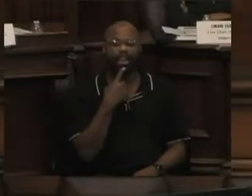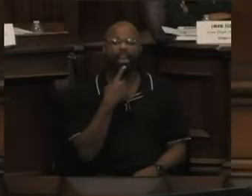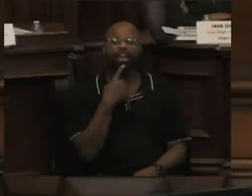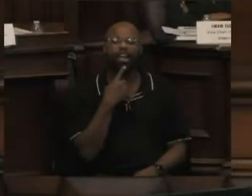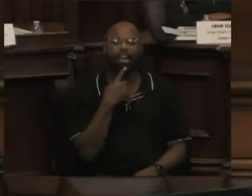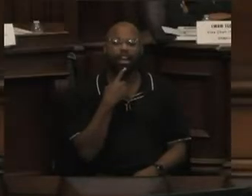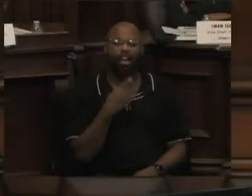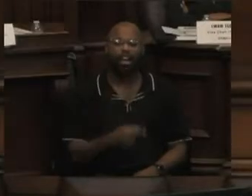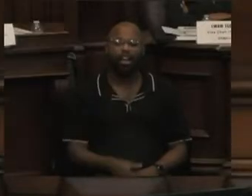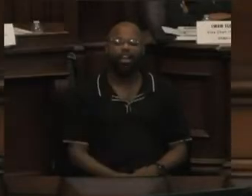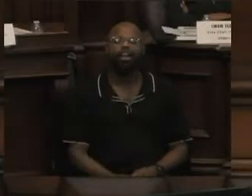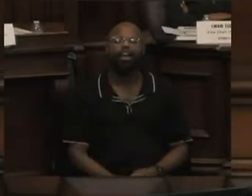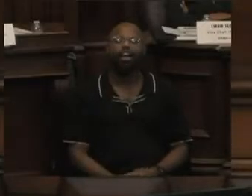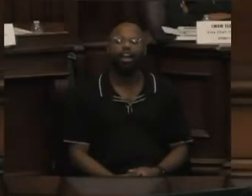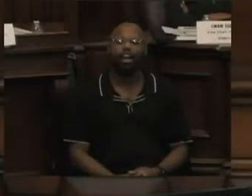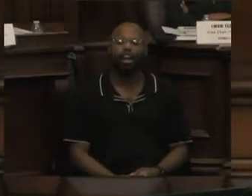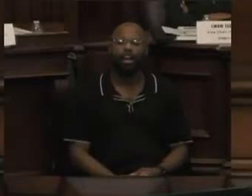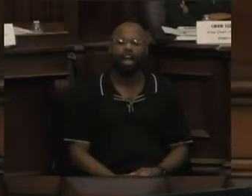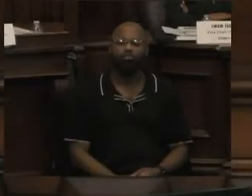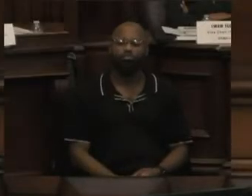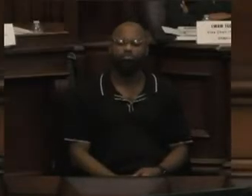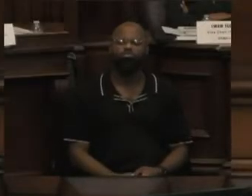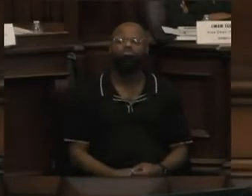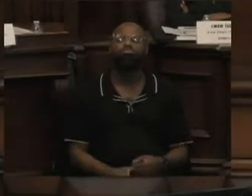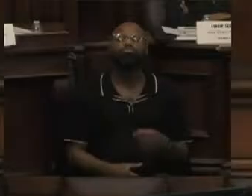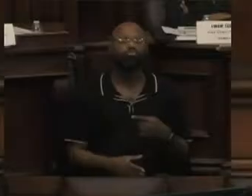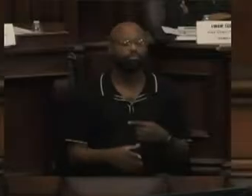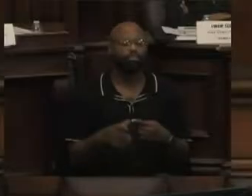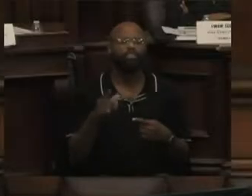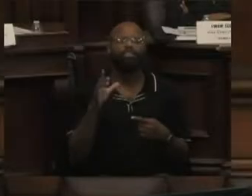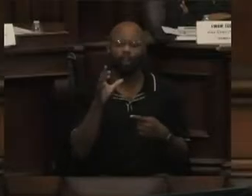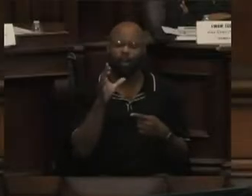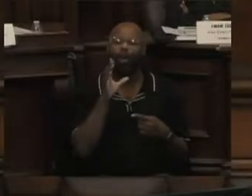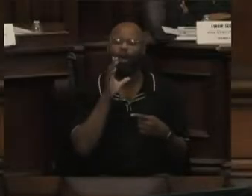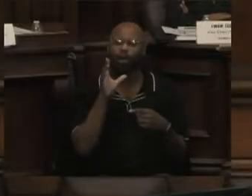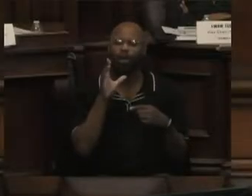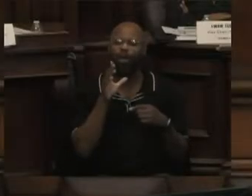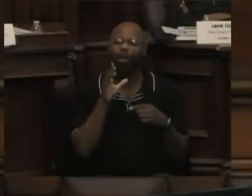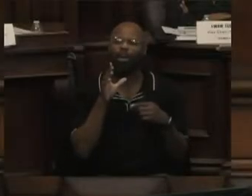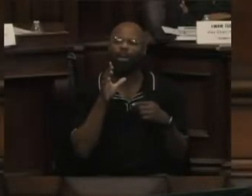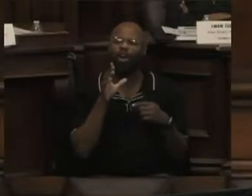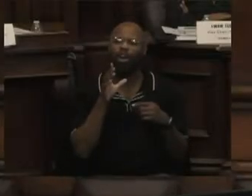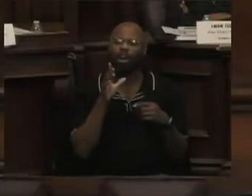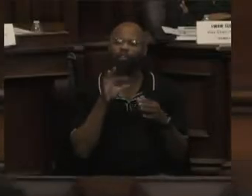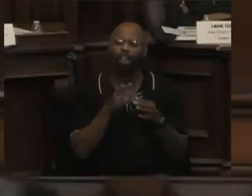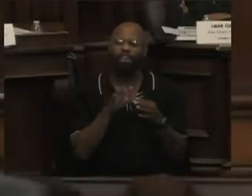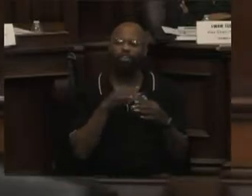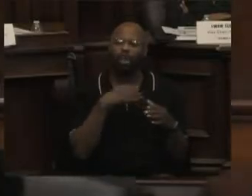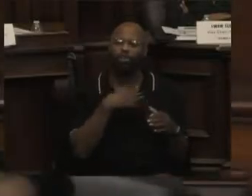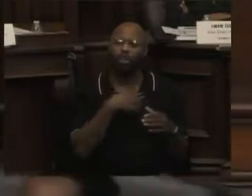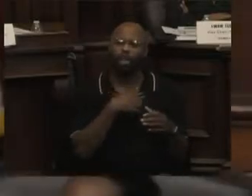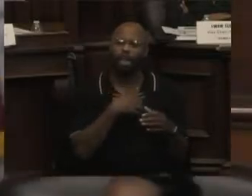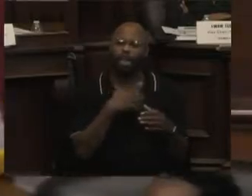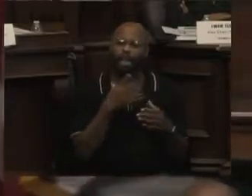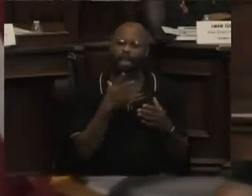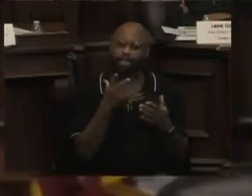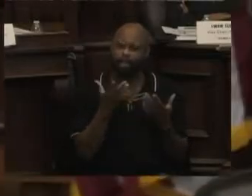there was a section of the charter originally that was that indicated that the the the chief was supposed to tell